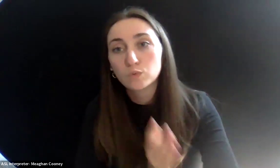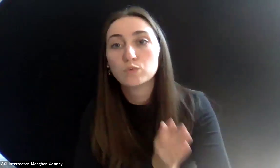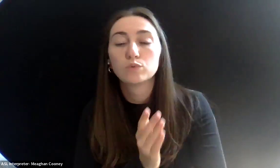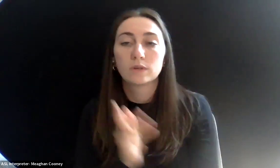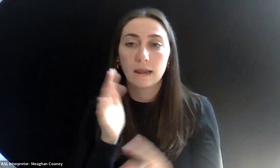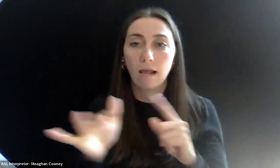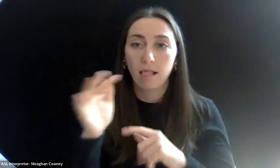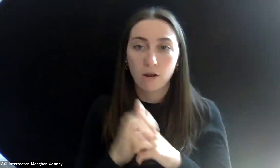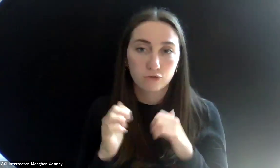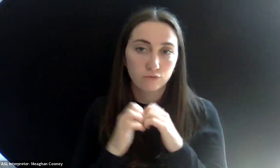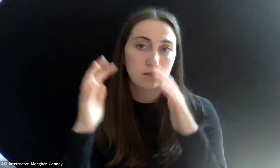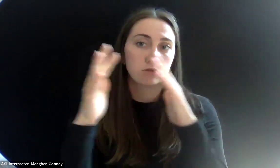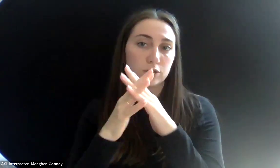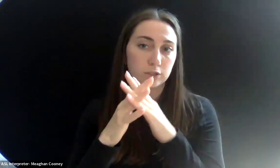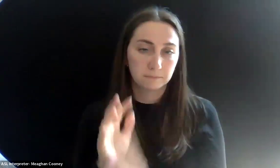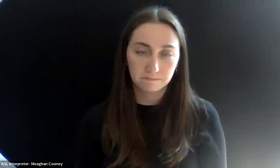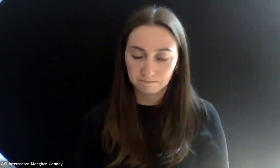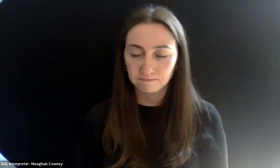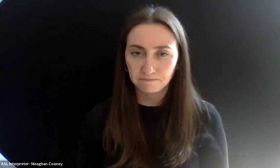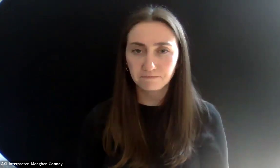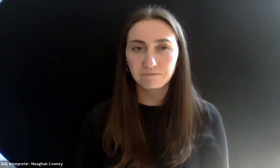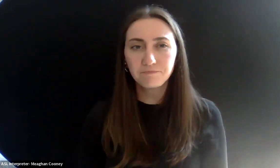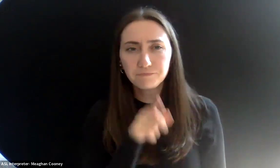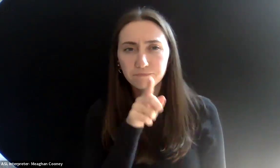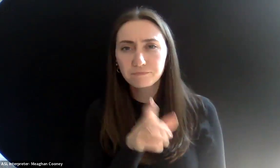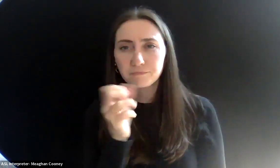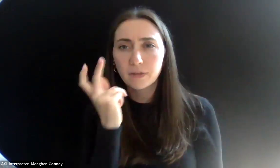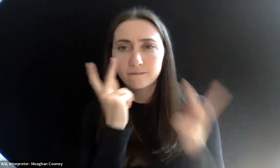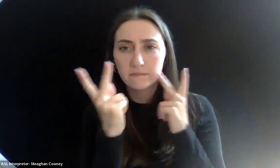So this is a visual depiction of the data.